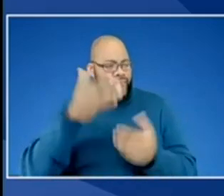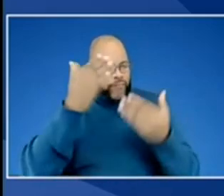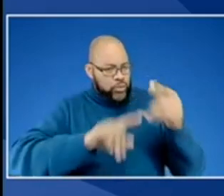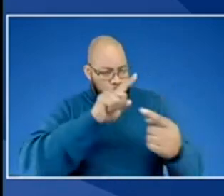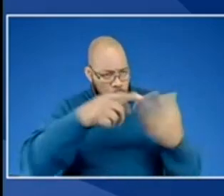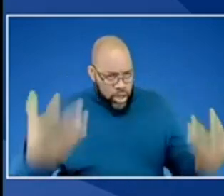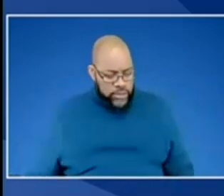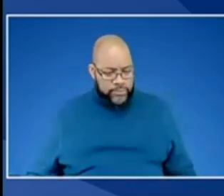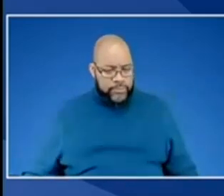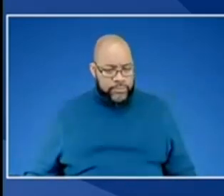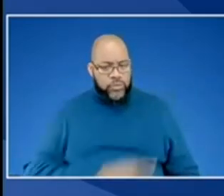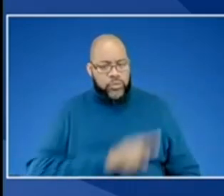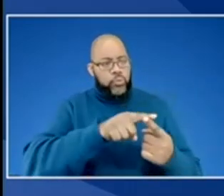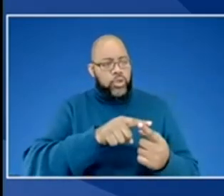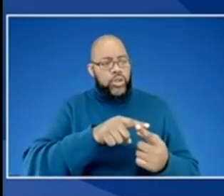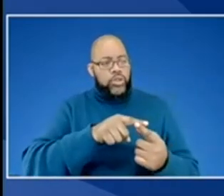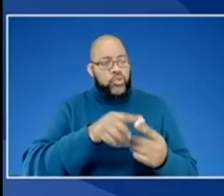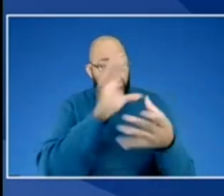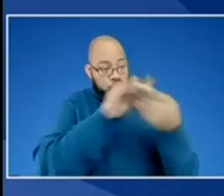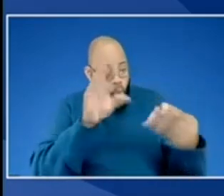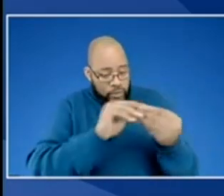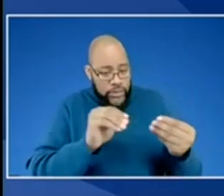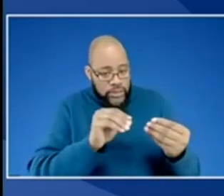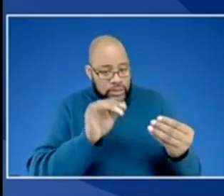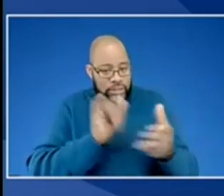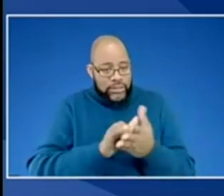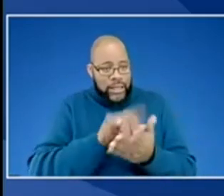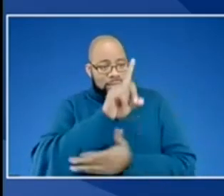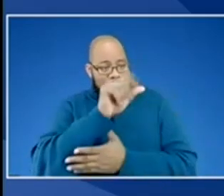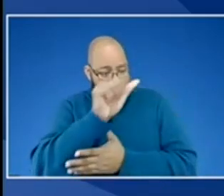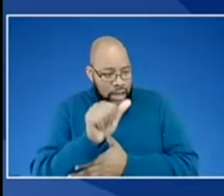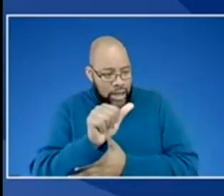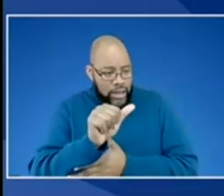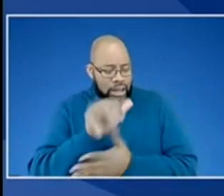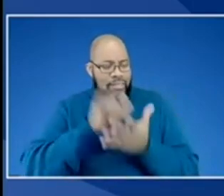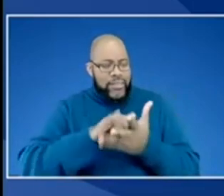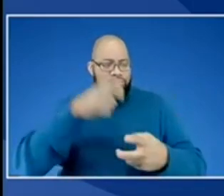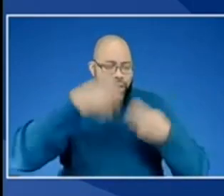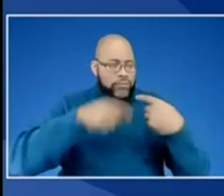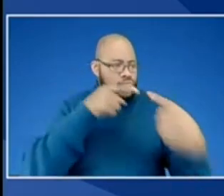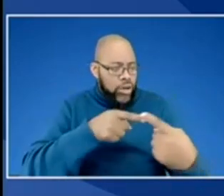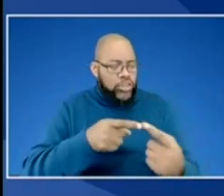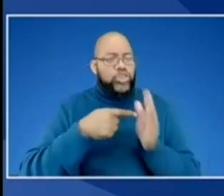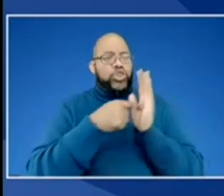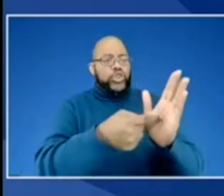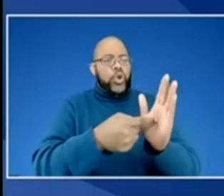When will the stories, the data, or the hardship illustrate a narrative enough for